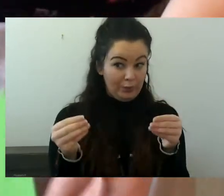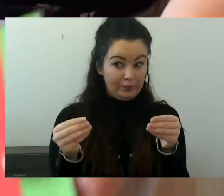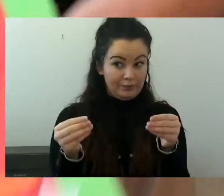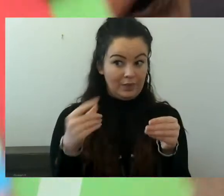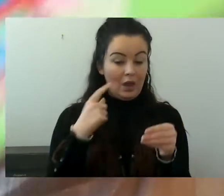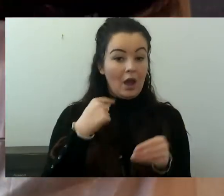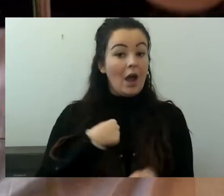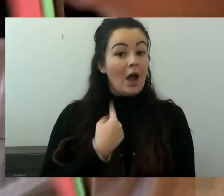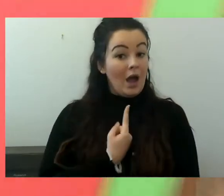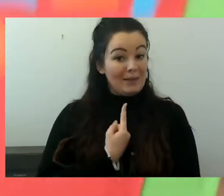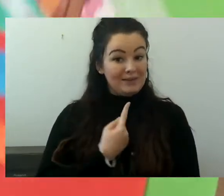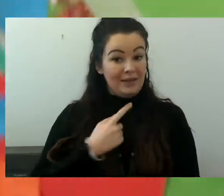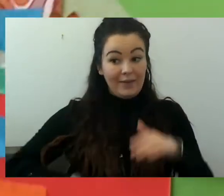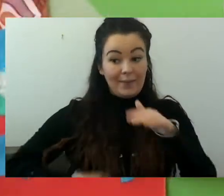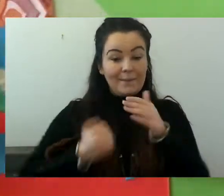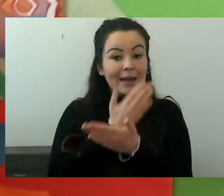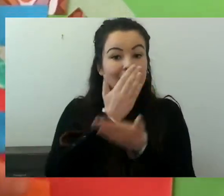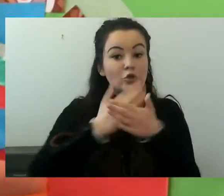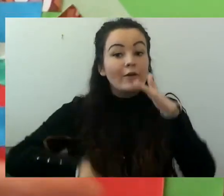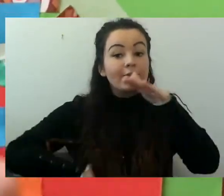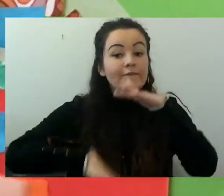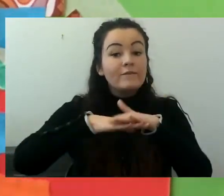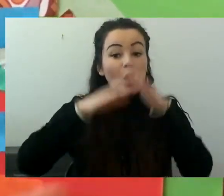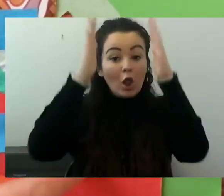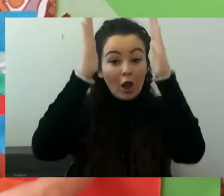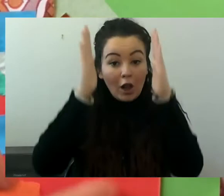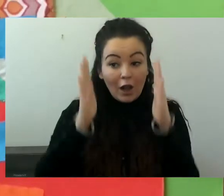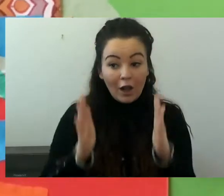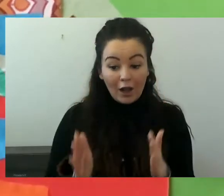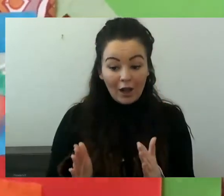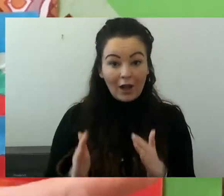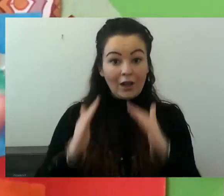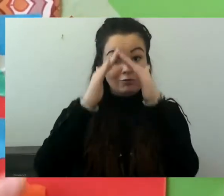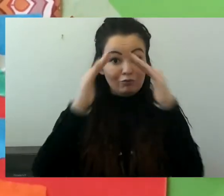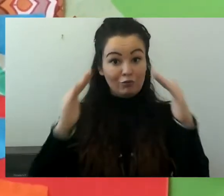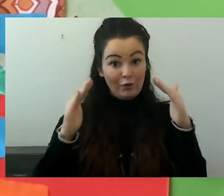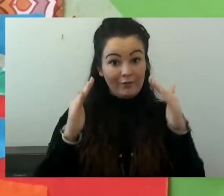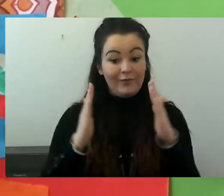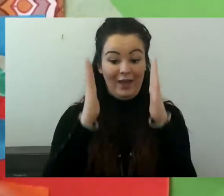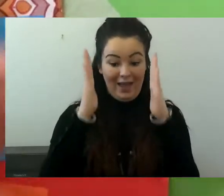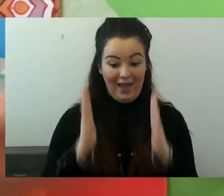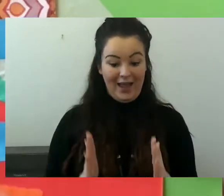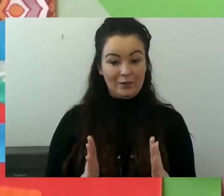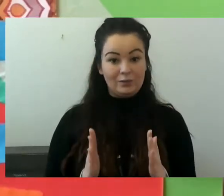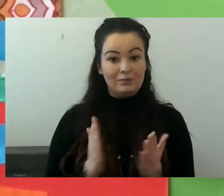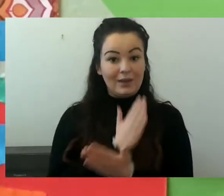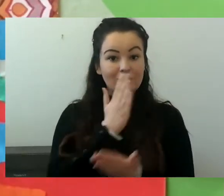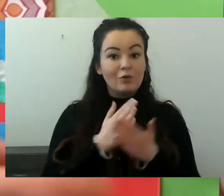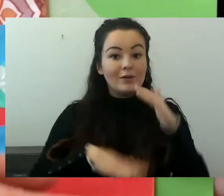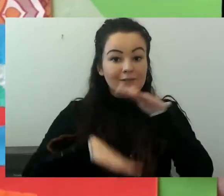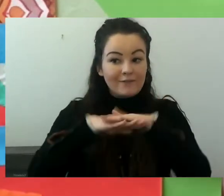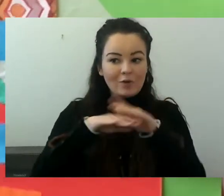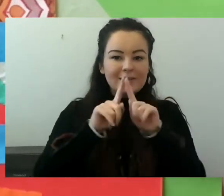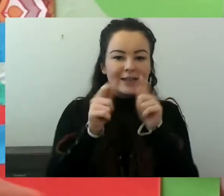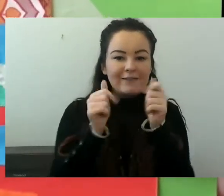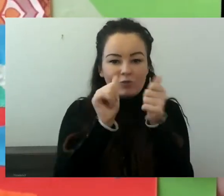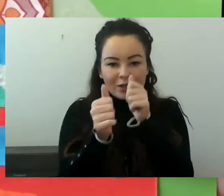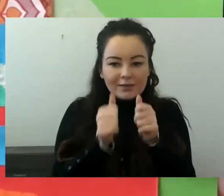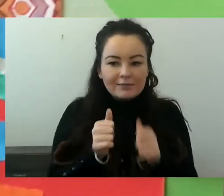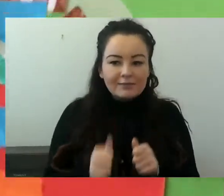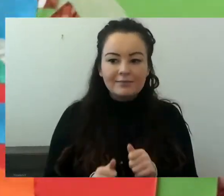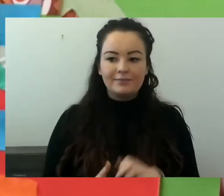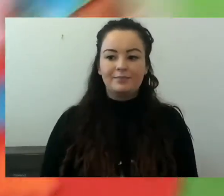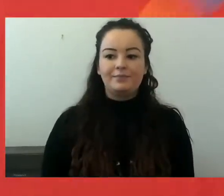but you can see I would fill up the whole roof and the full house with different shapes